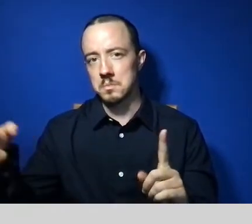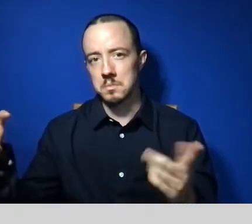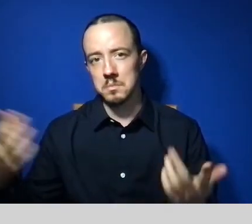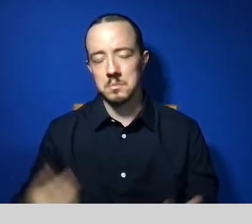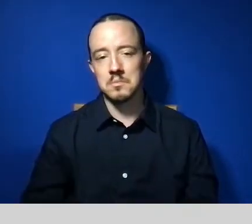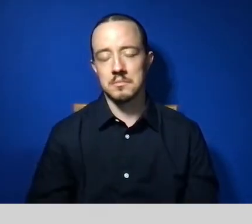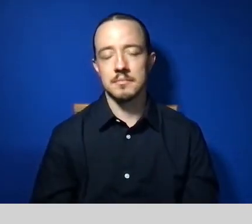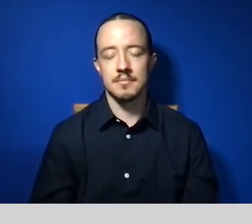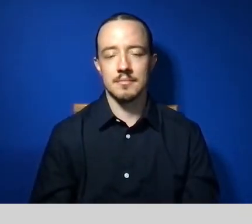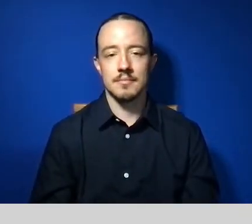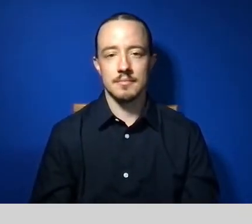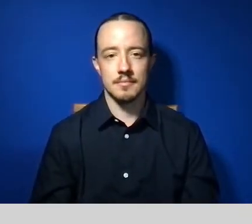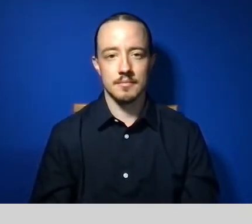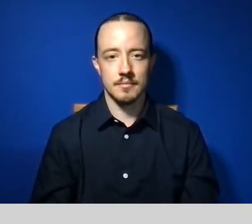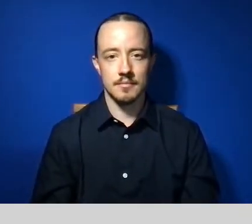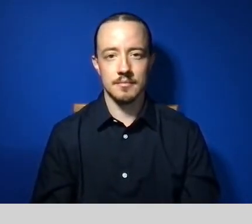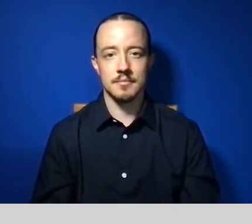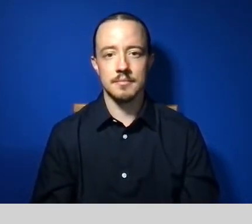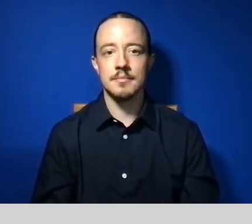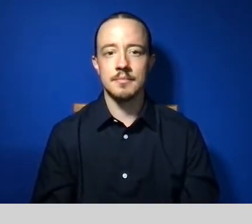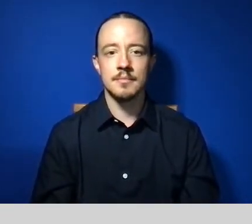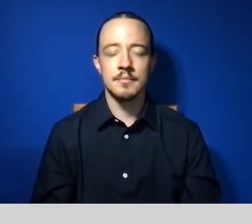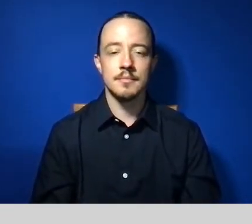say, month,